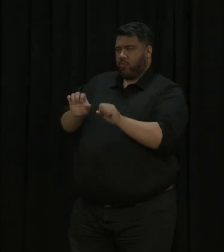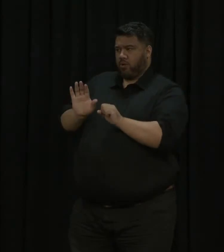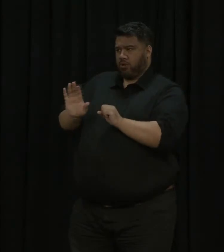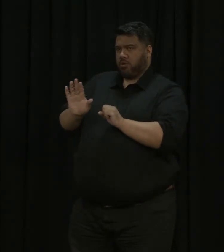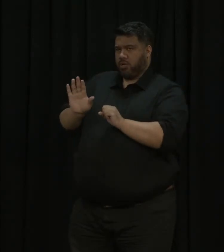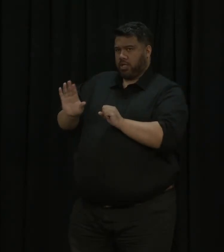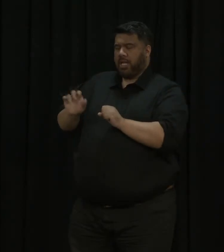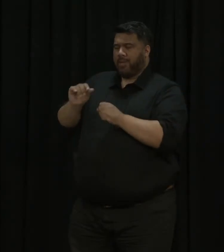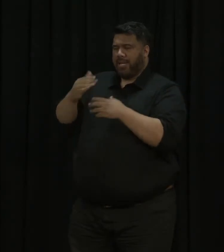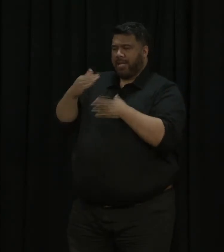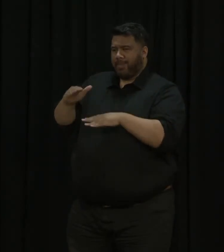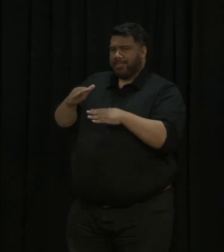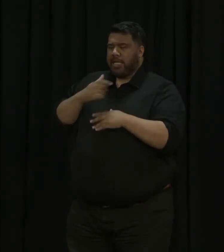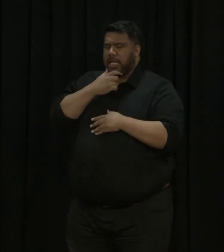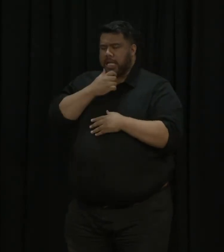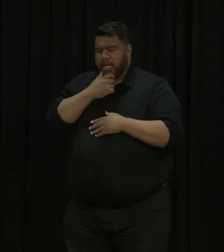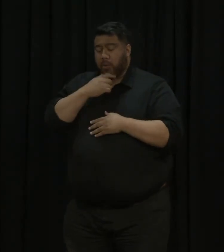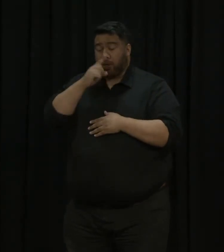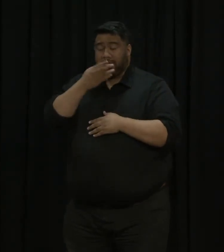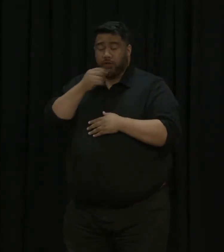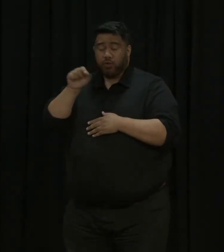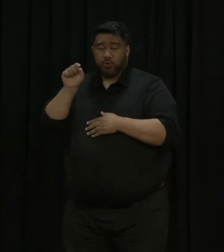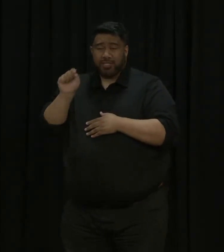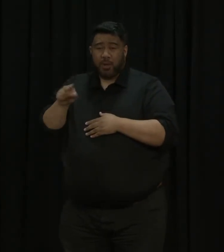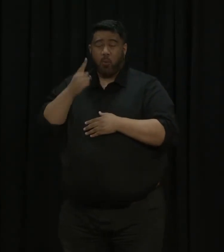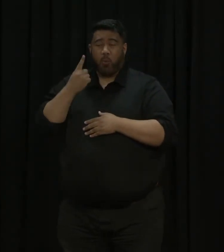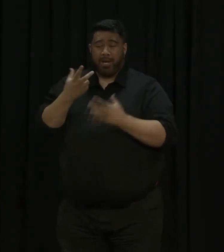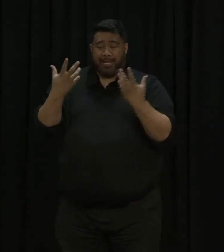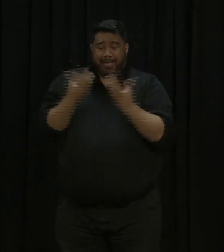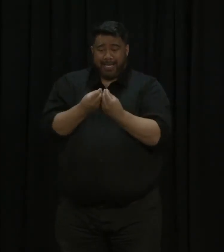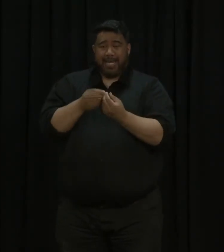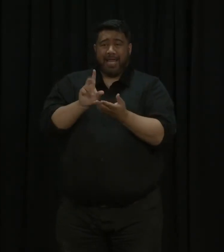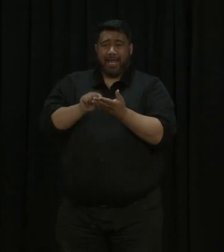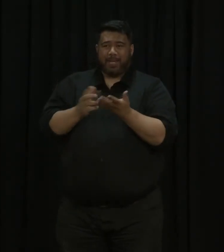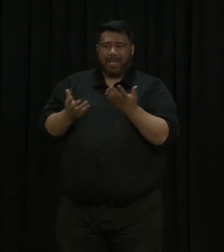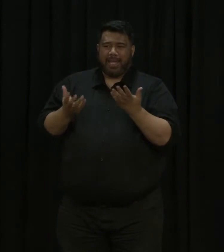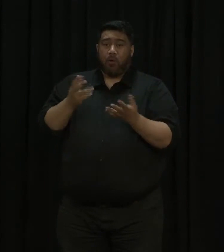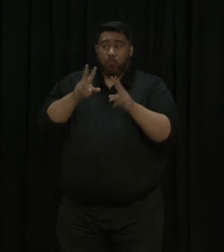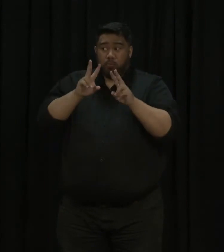do under the Apple Google exposure notification framework in terms of what we can build